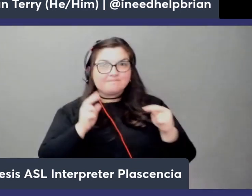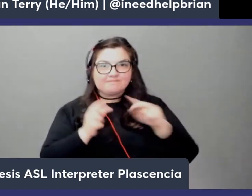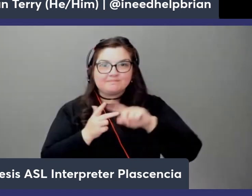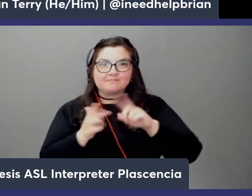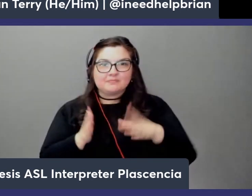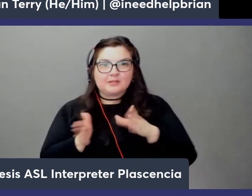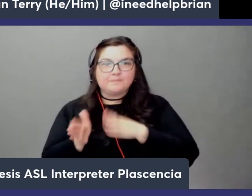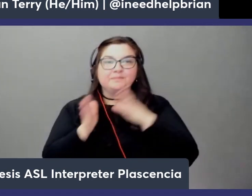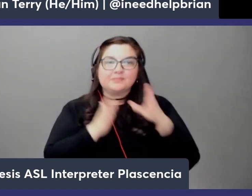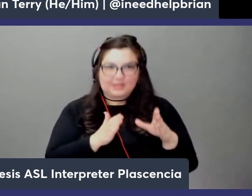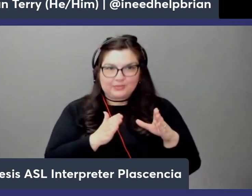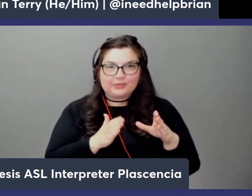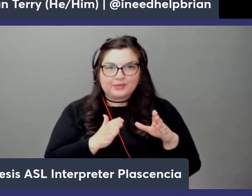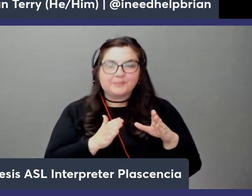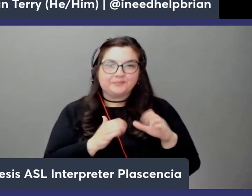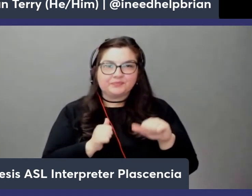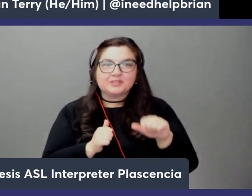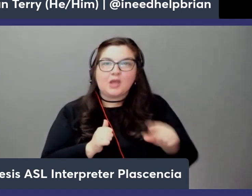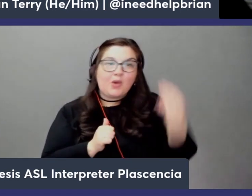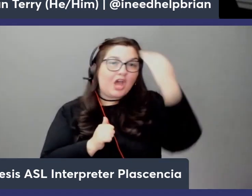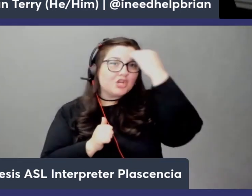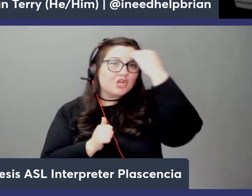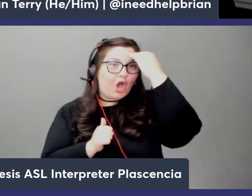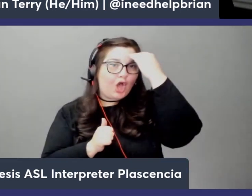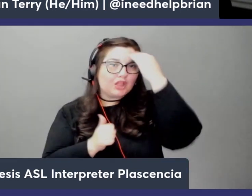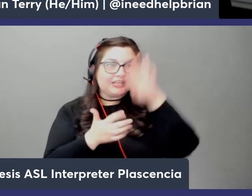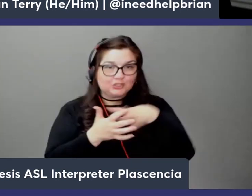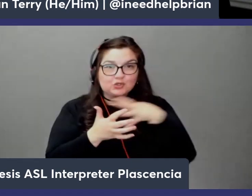is the construct of a knowledge graph. And a knowledge graph is really